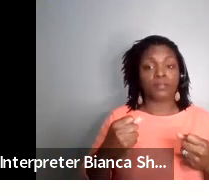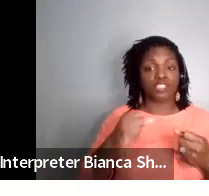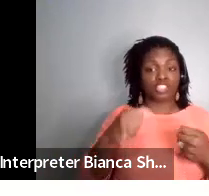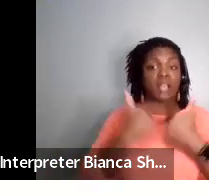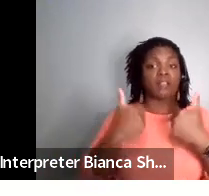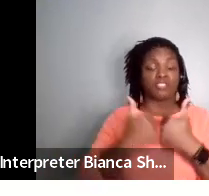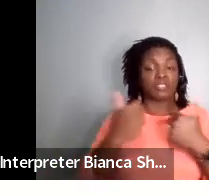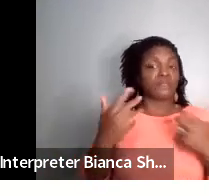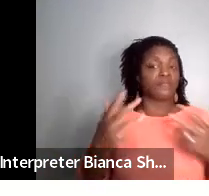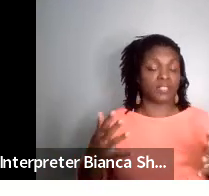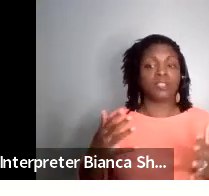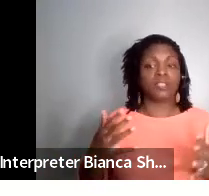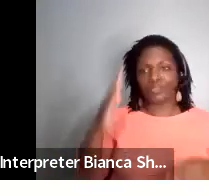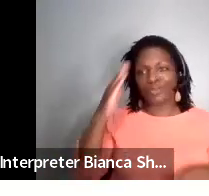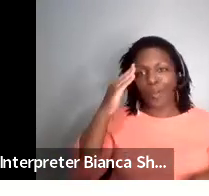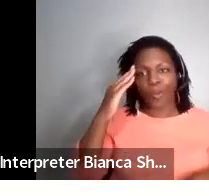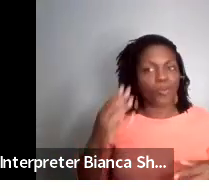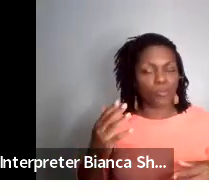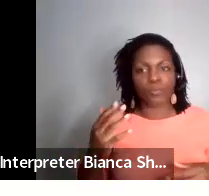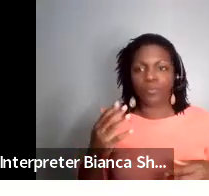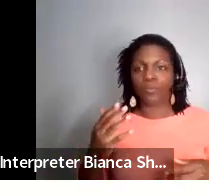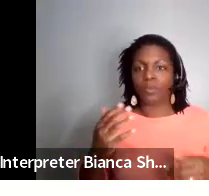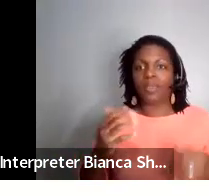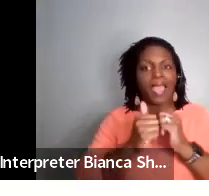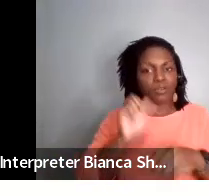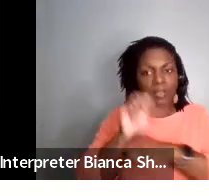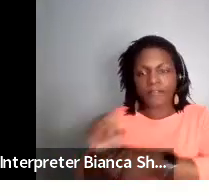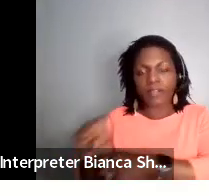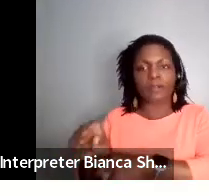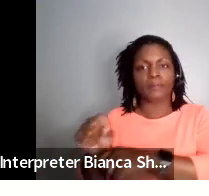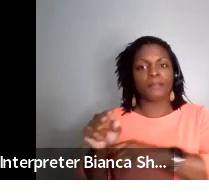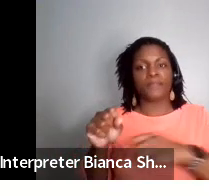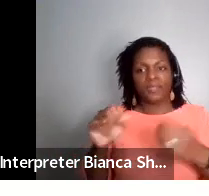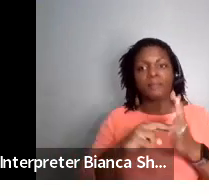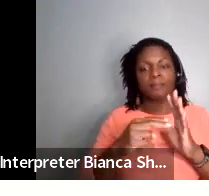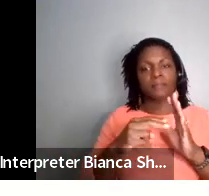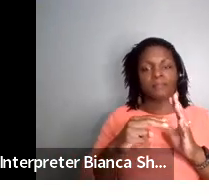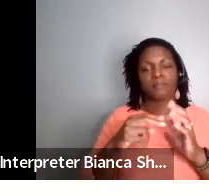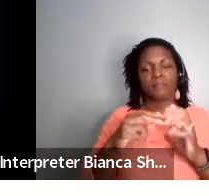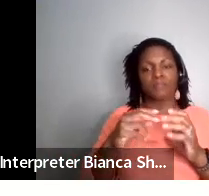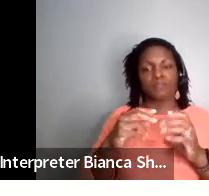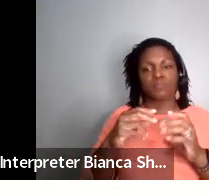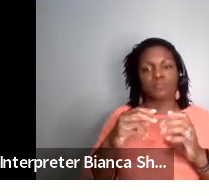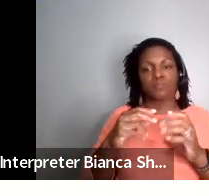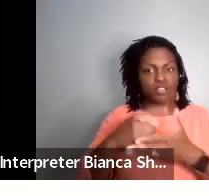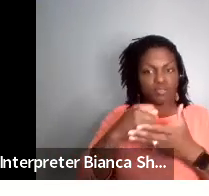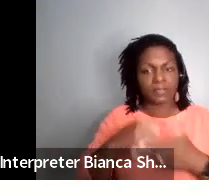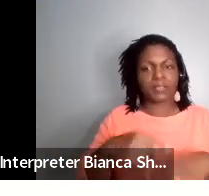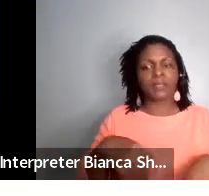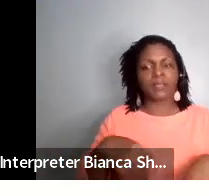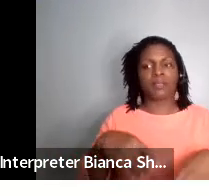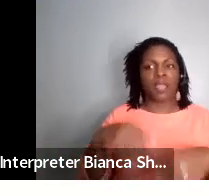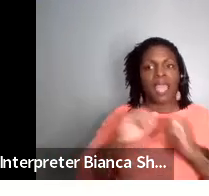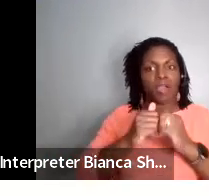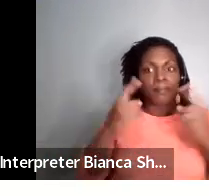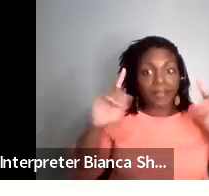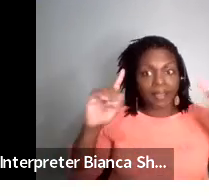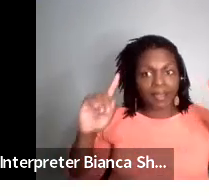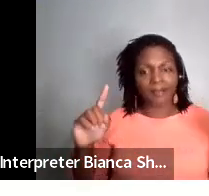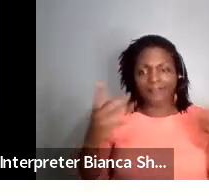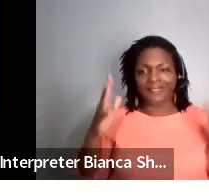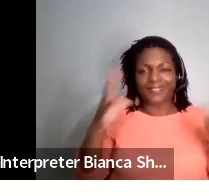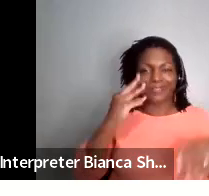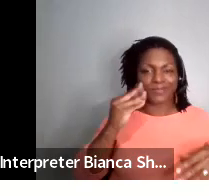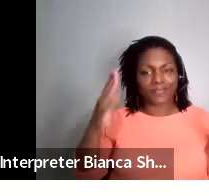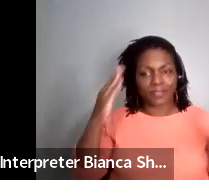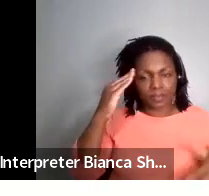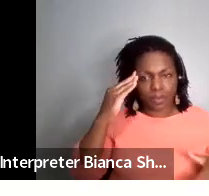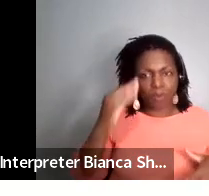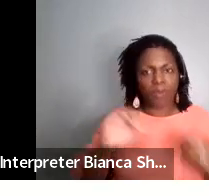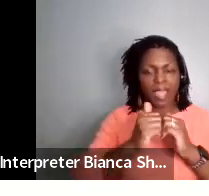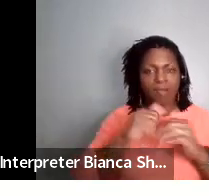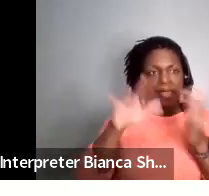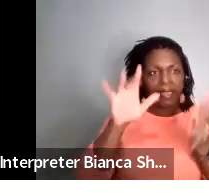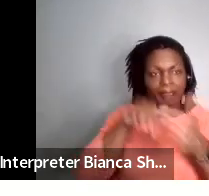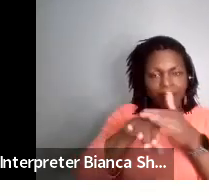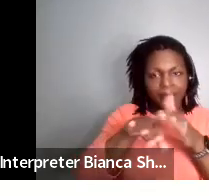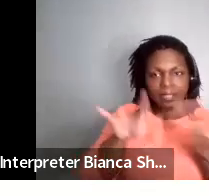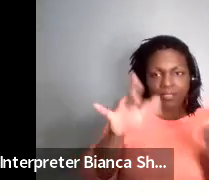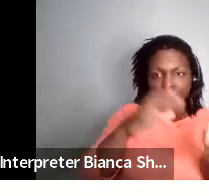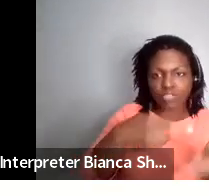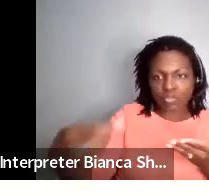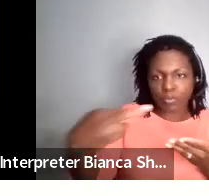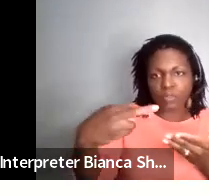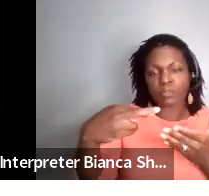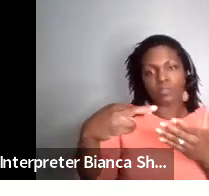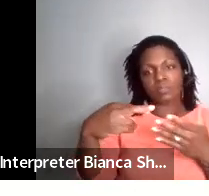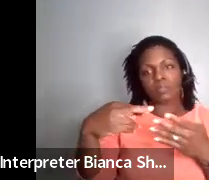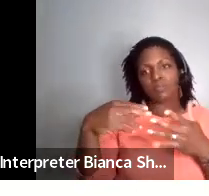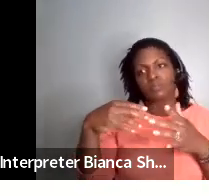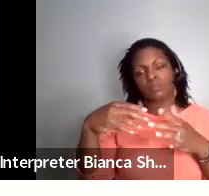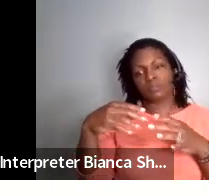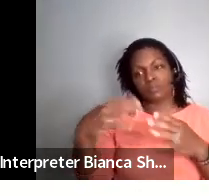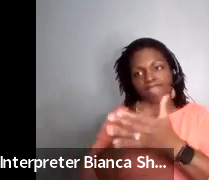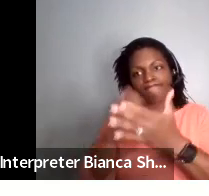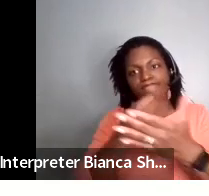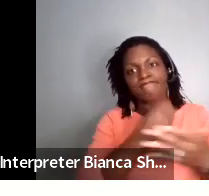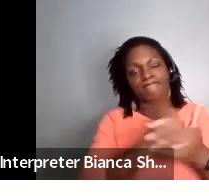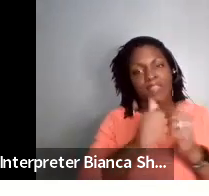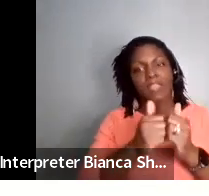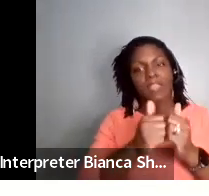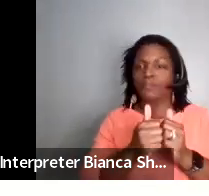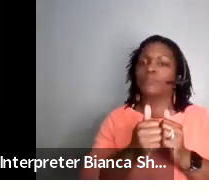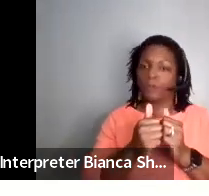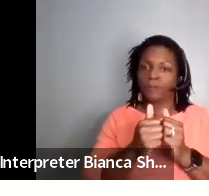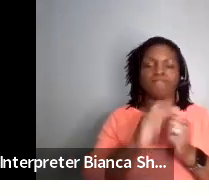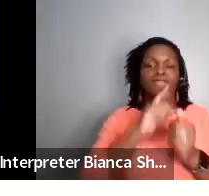They know firsthand how to overcome, allow the challenges they will see during the process of engaging in treatment, of being successful in treatment, how to access resources, and we cannot stress enough how invaluable that is to have peers as